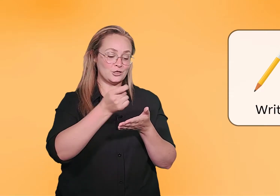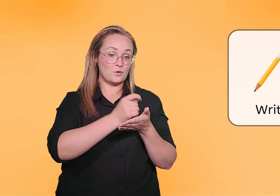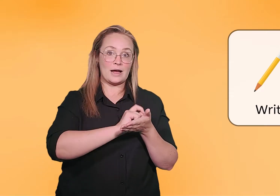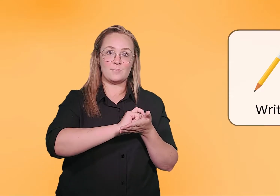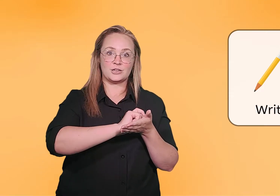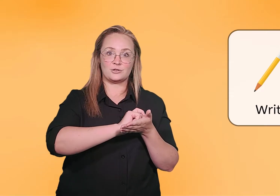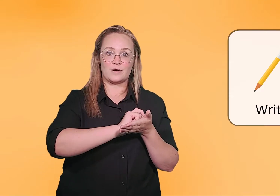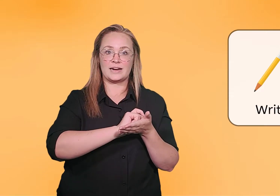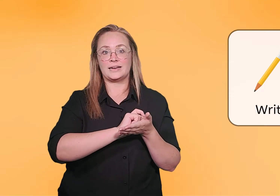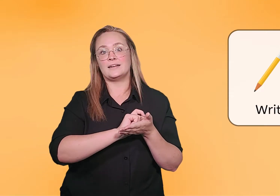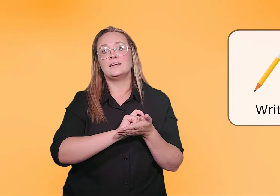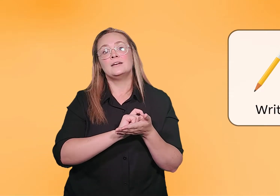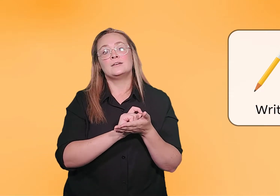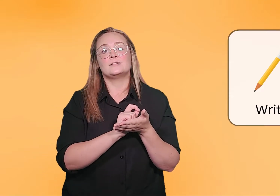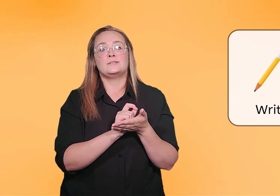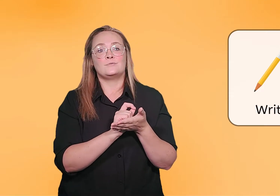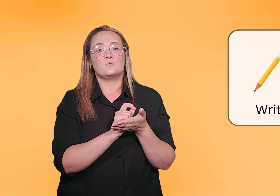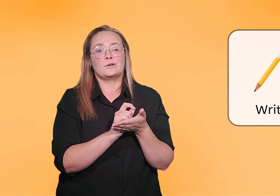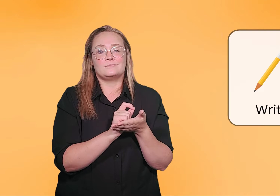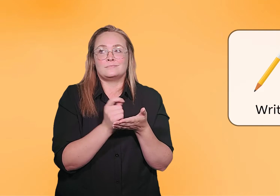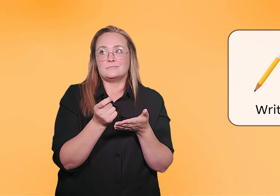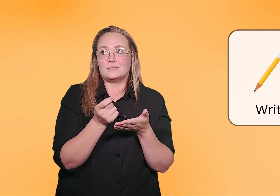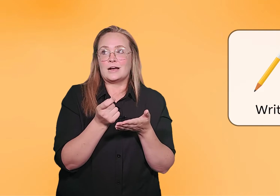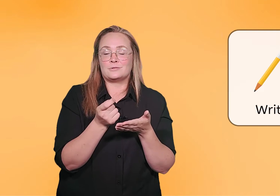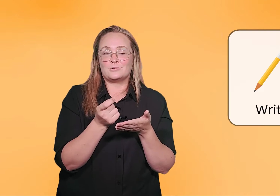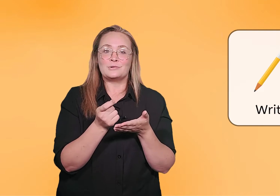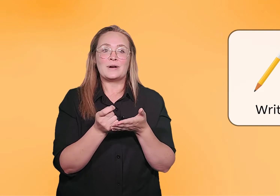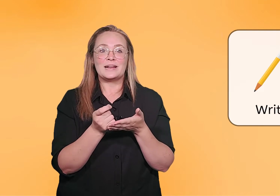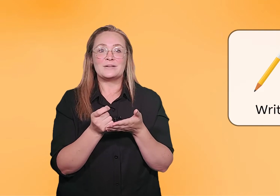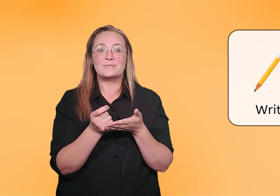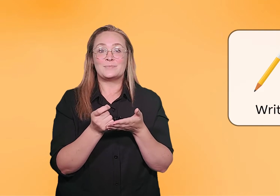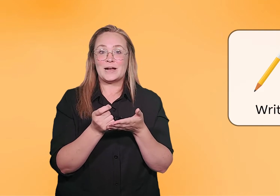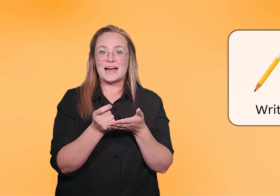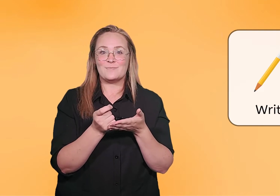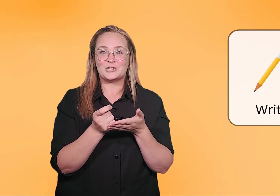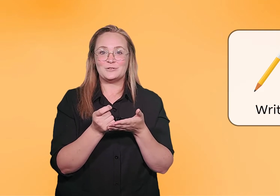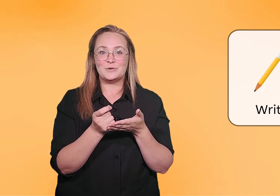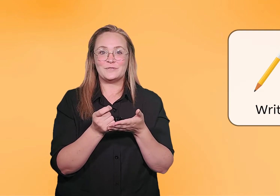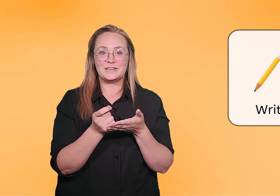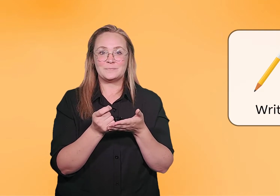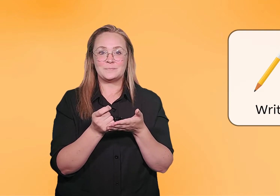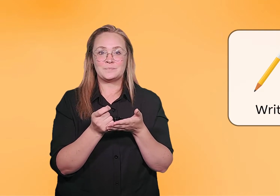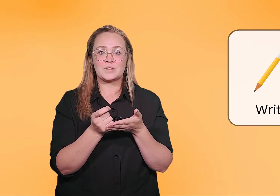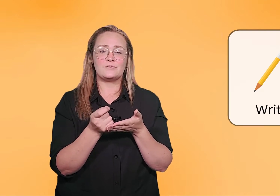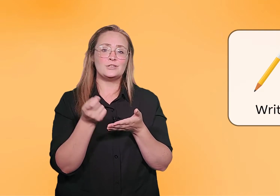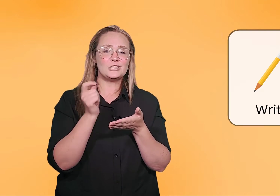can show how much you're writing, or how little you're writing, by how much you move it. If you're